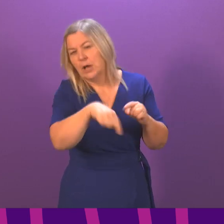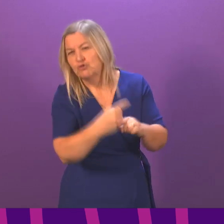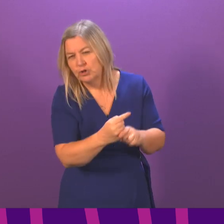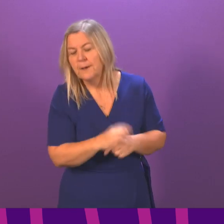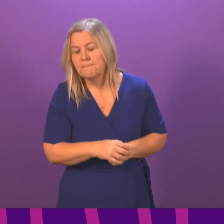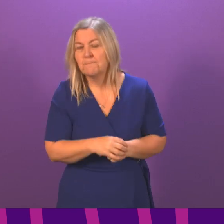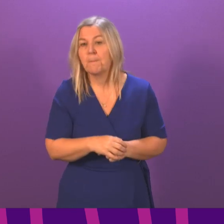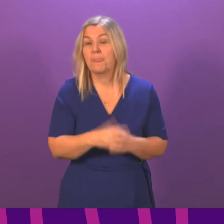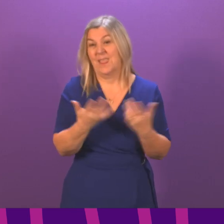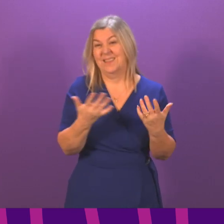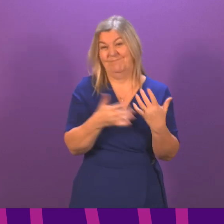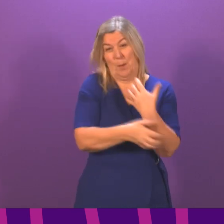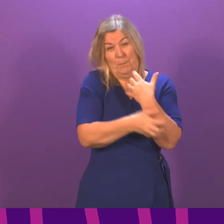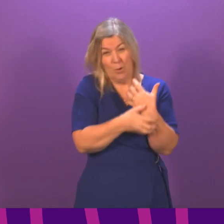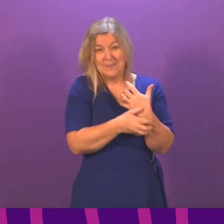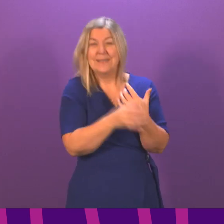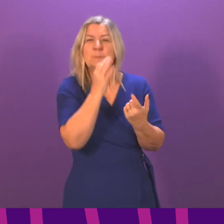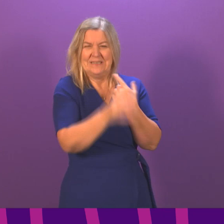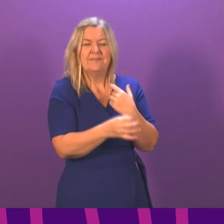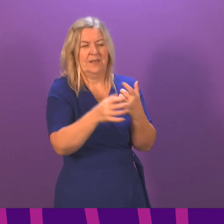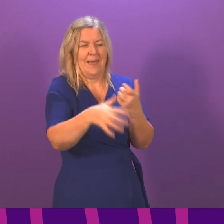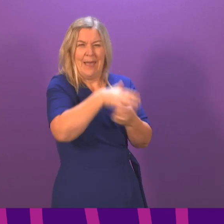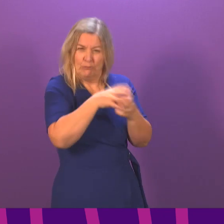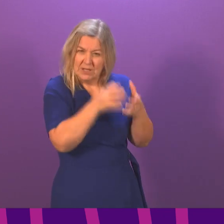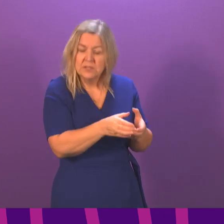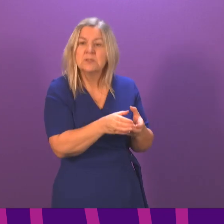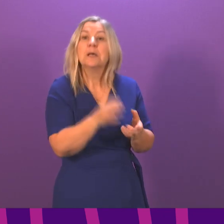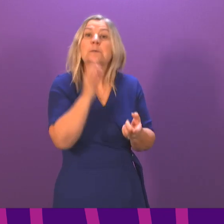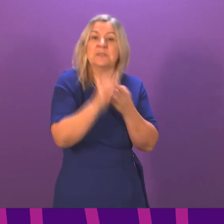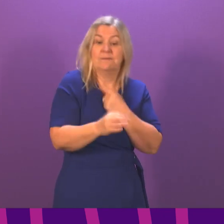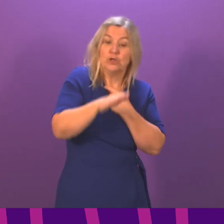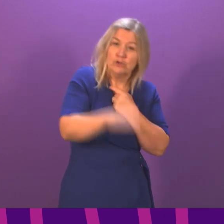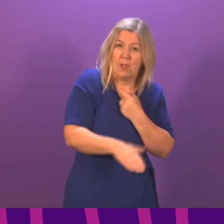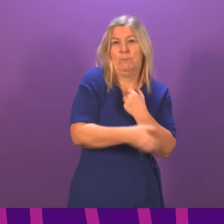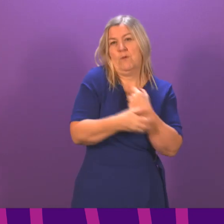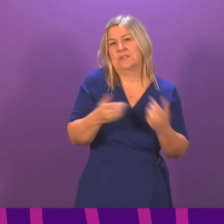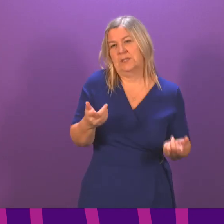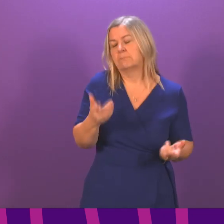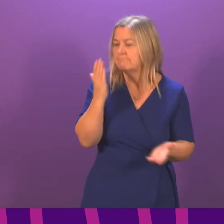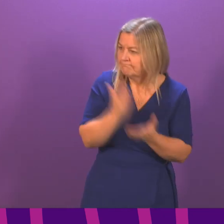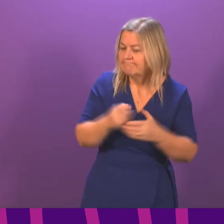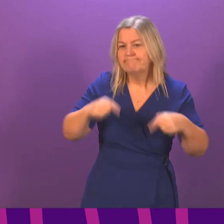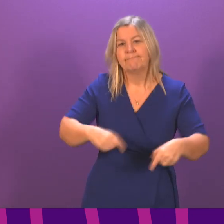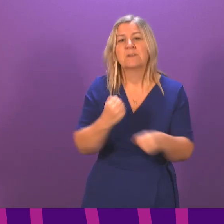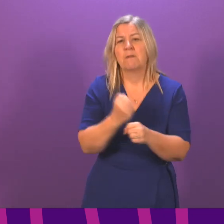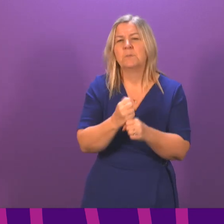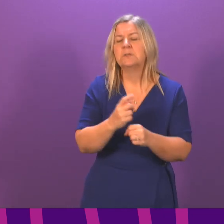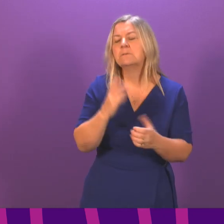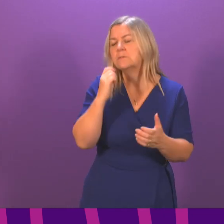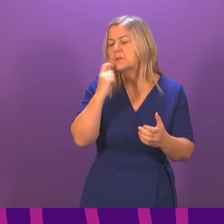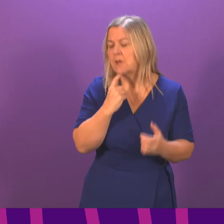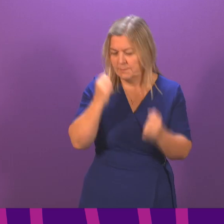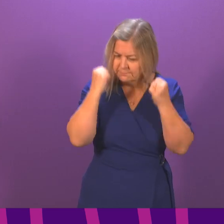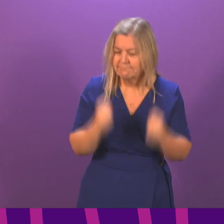On poverty more generally, this Government is determined to eradicate child poverty in